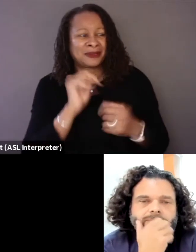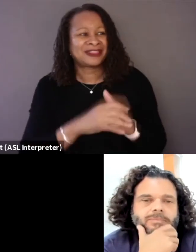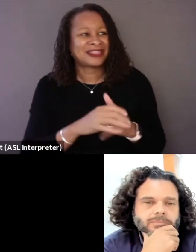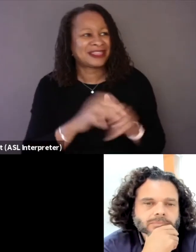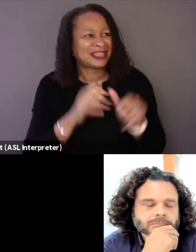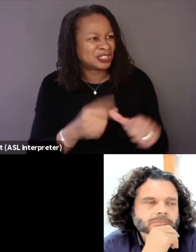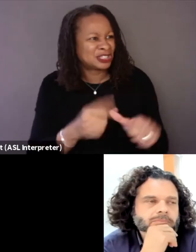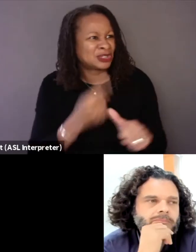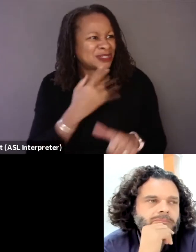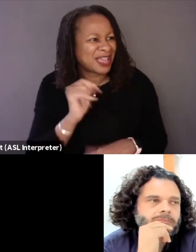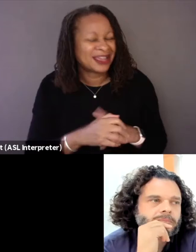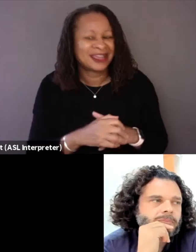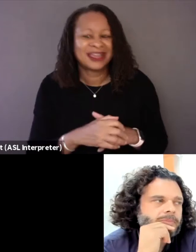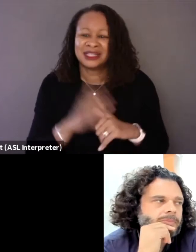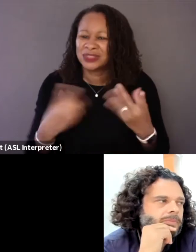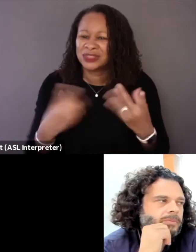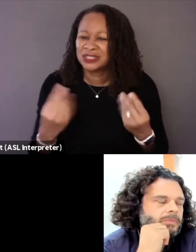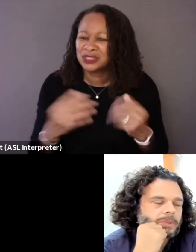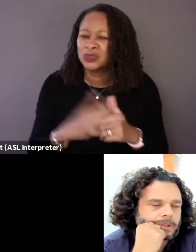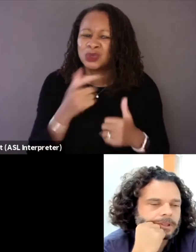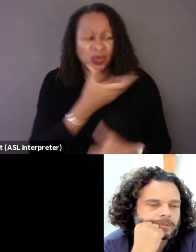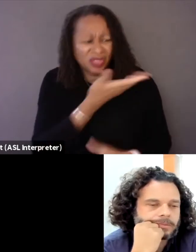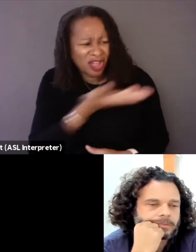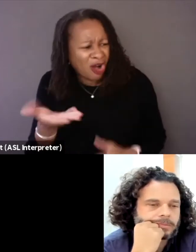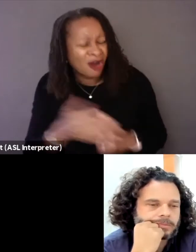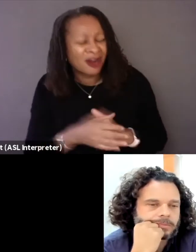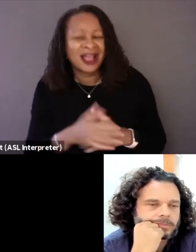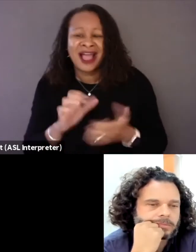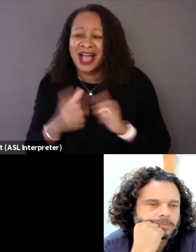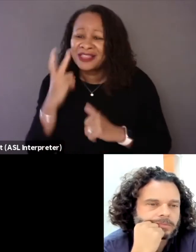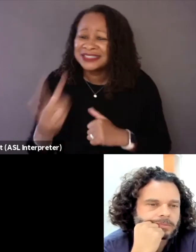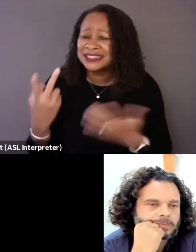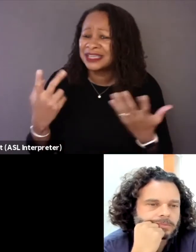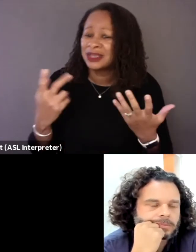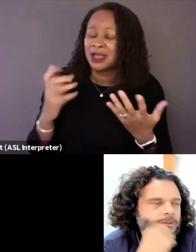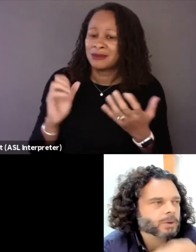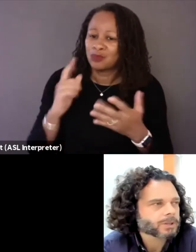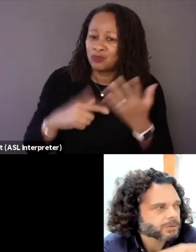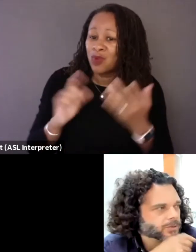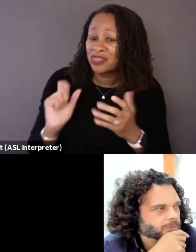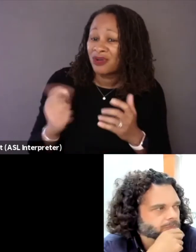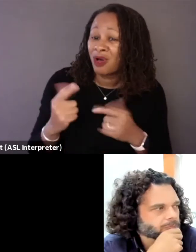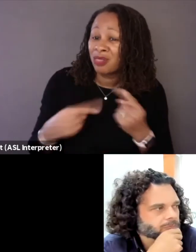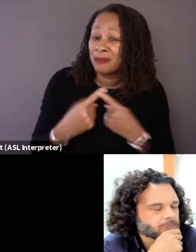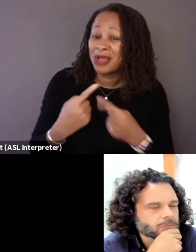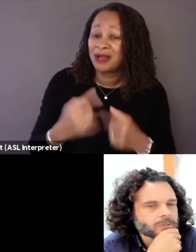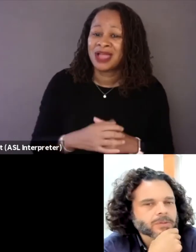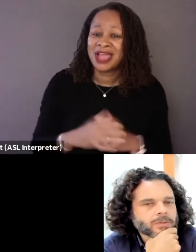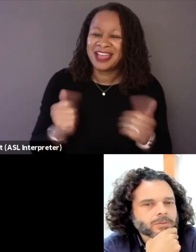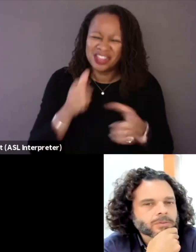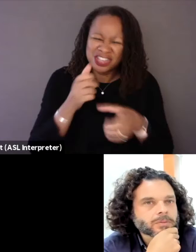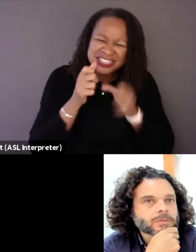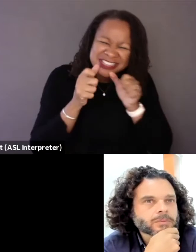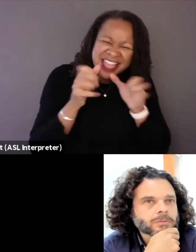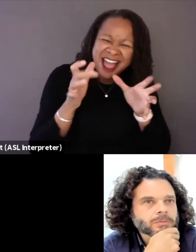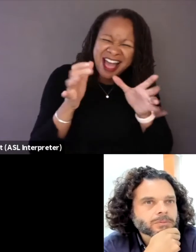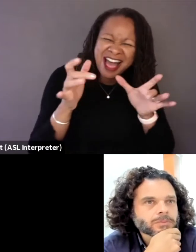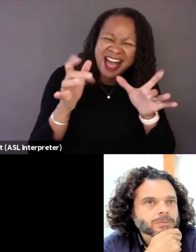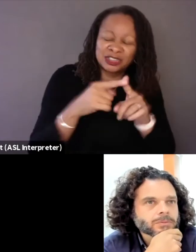it's what they do, it's who they are, it's how they see what they're all about. And they're like yelling at to each other right before they stepped on the field.